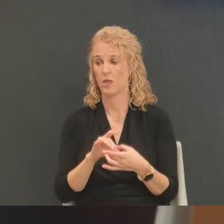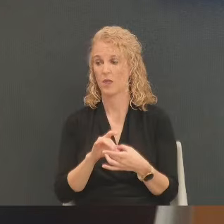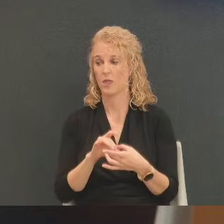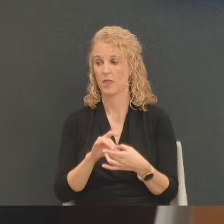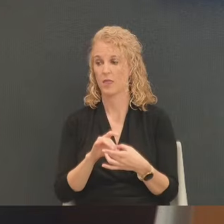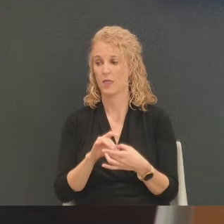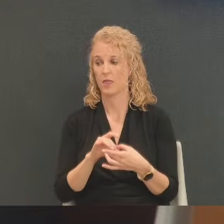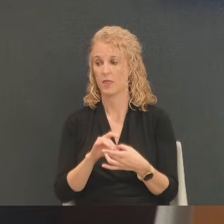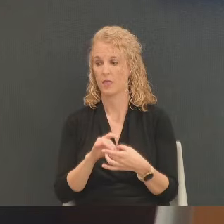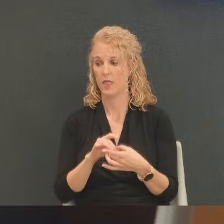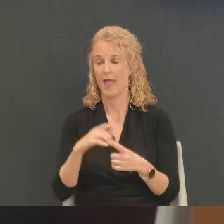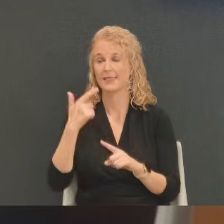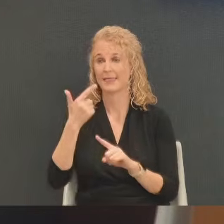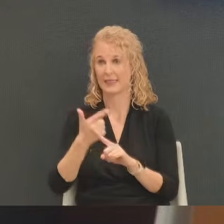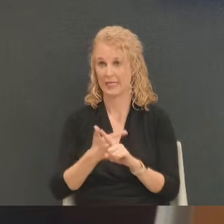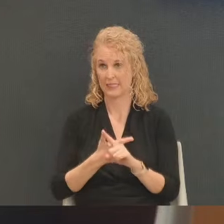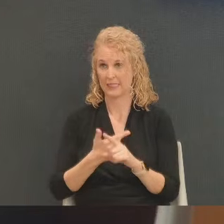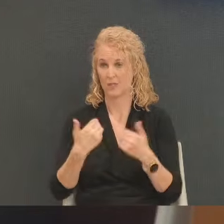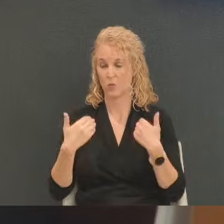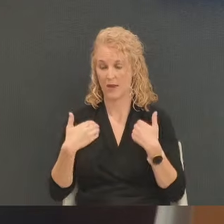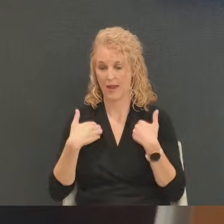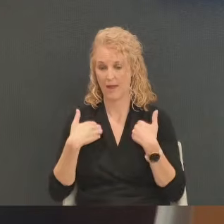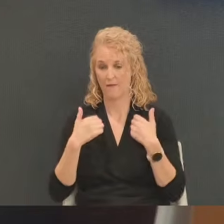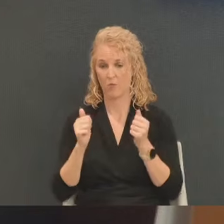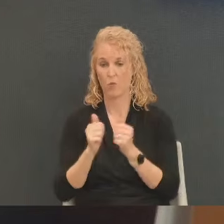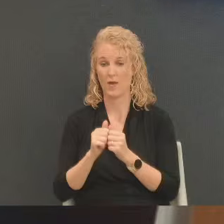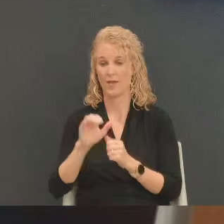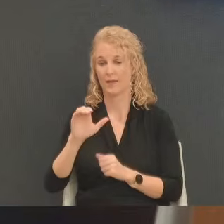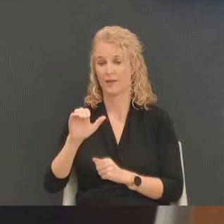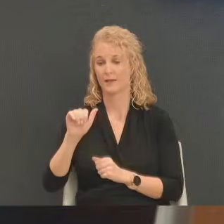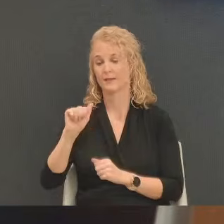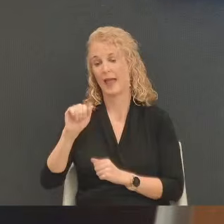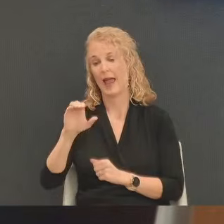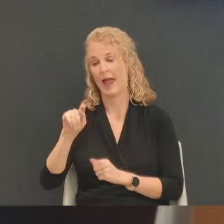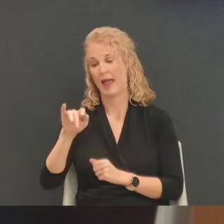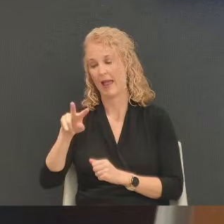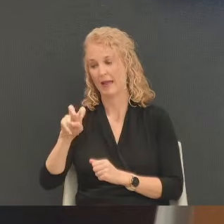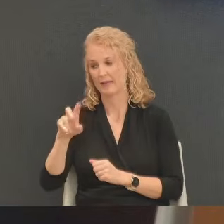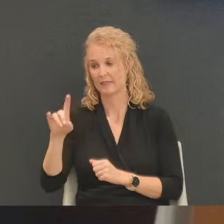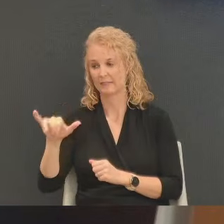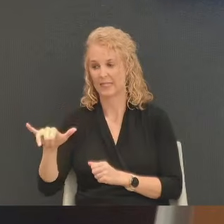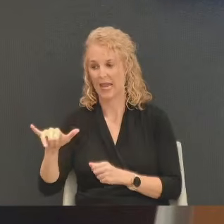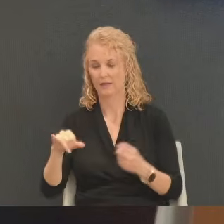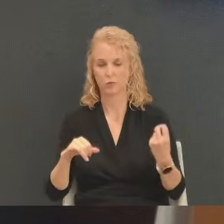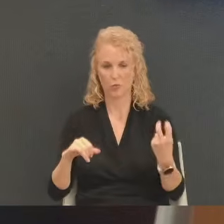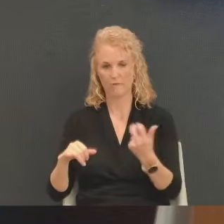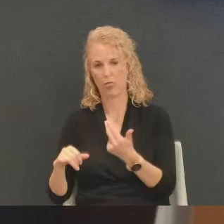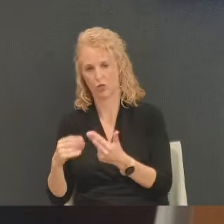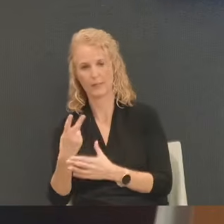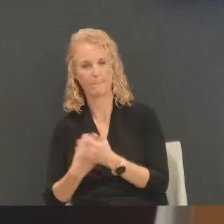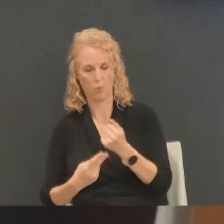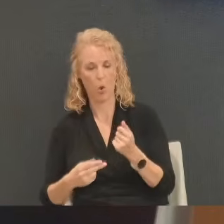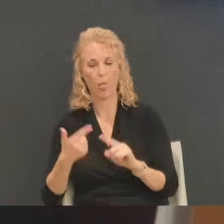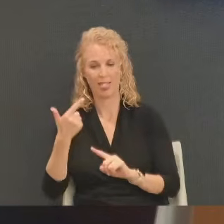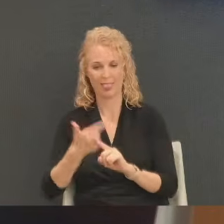of a lease with active day. Actually, both 12 and 13 are extensions of lease of leases with